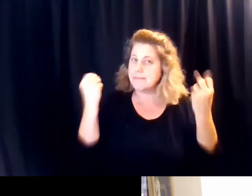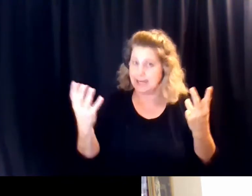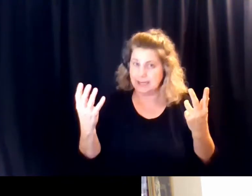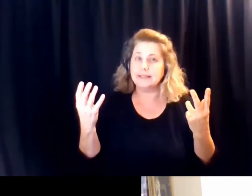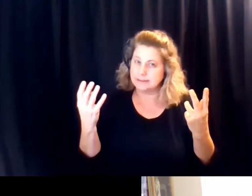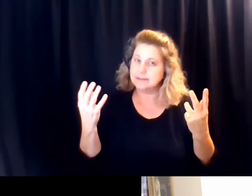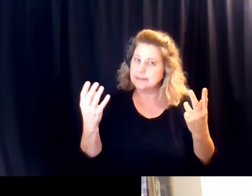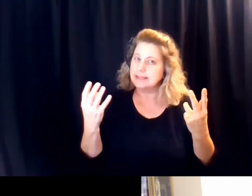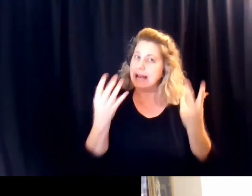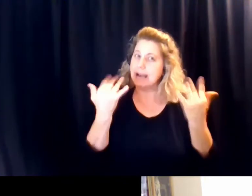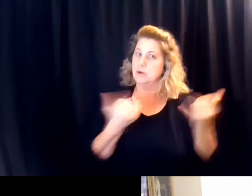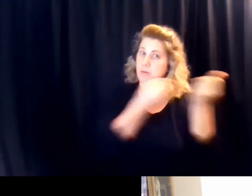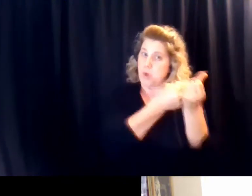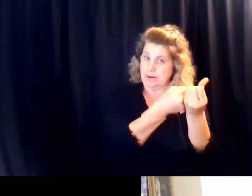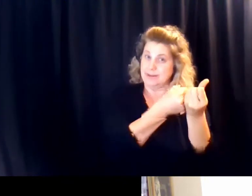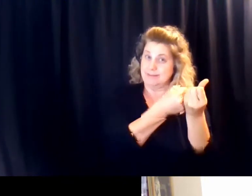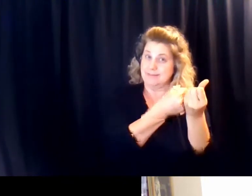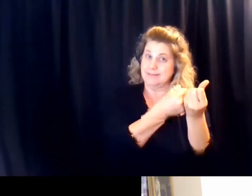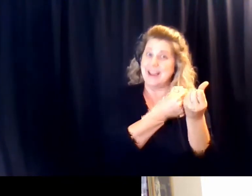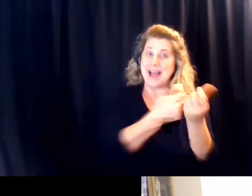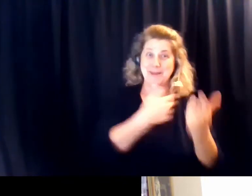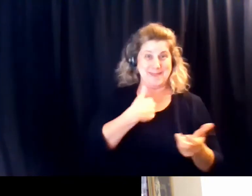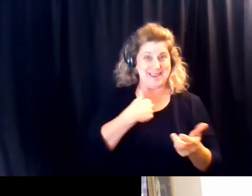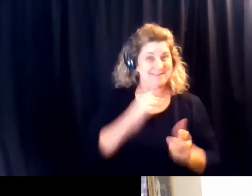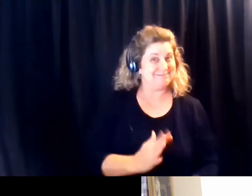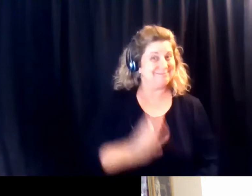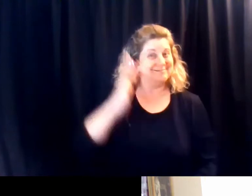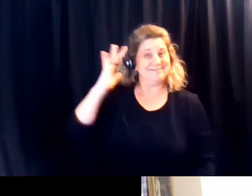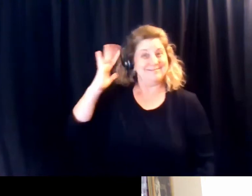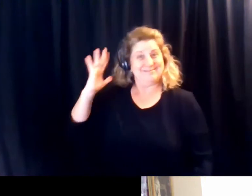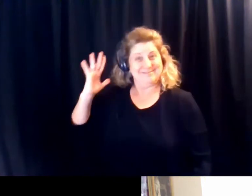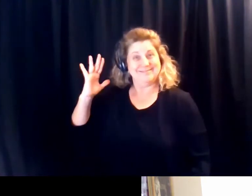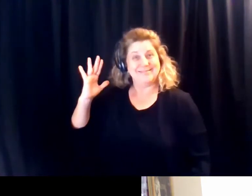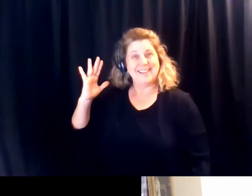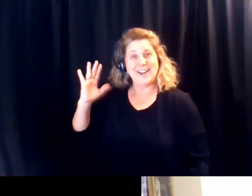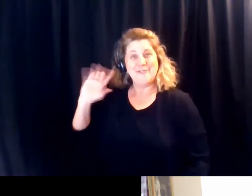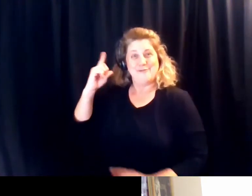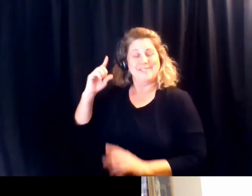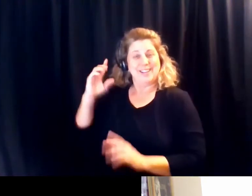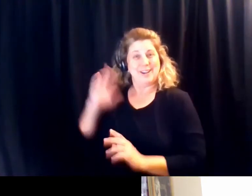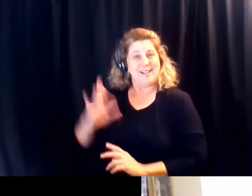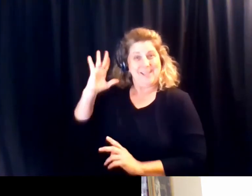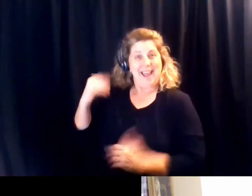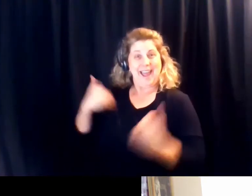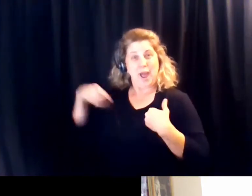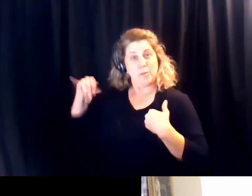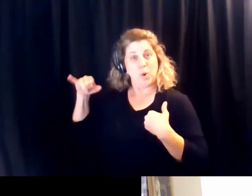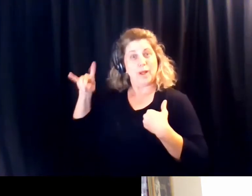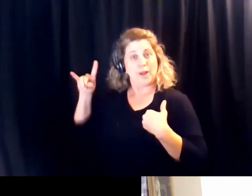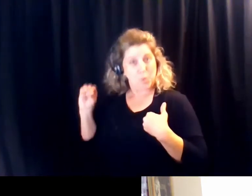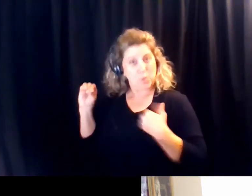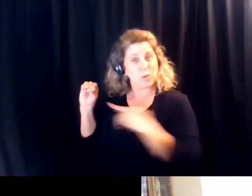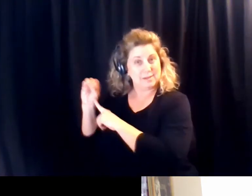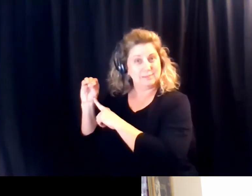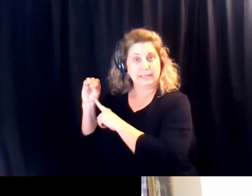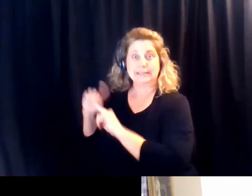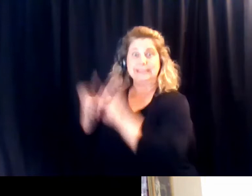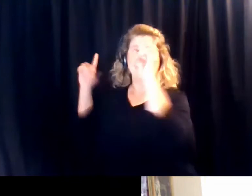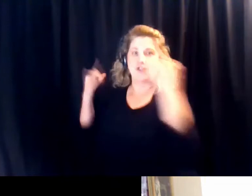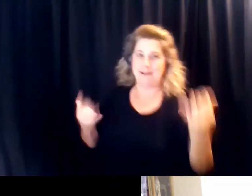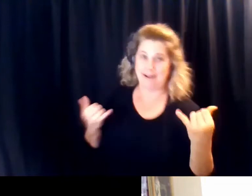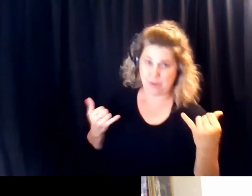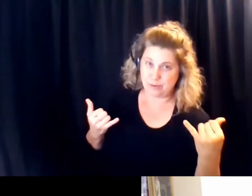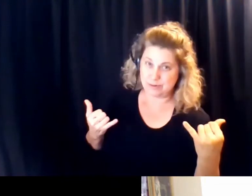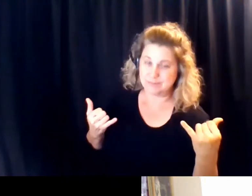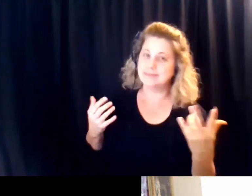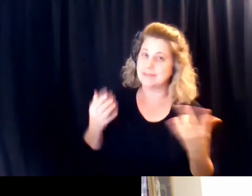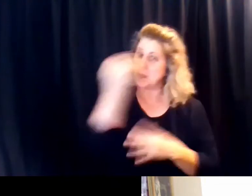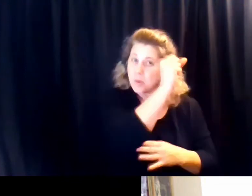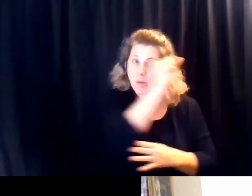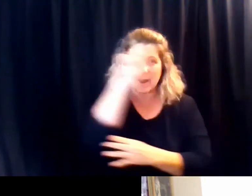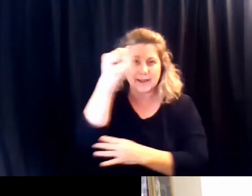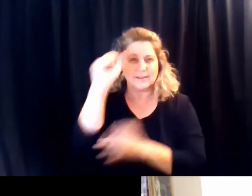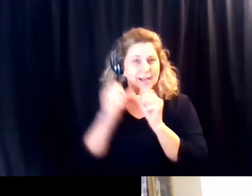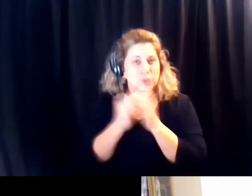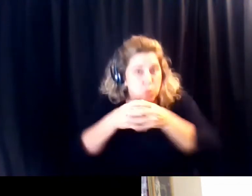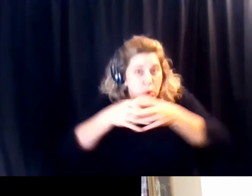Judith Heumann: Or however you're getting them and whatever because social media is always changing. I may not be using the right words but whatever it is that kids on young adults are getting information.